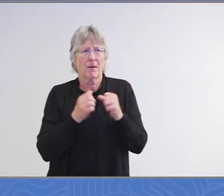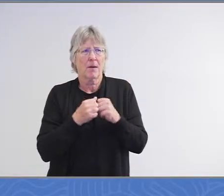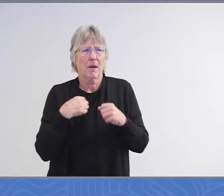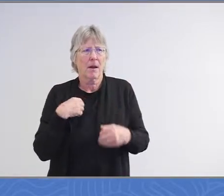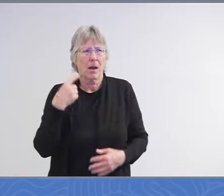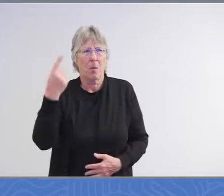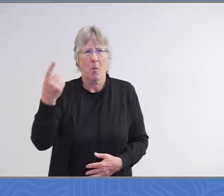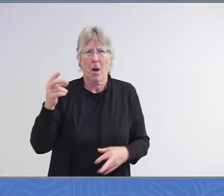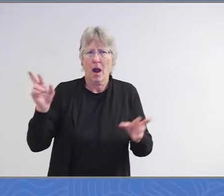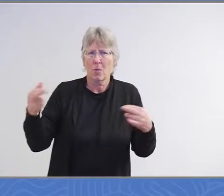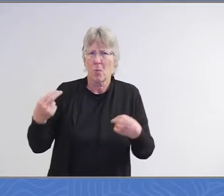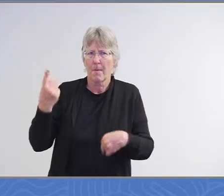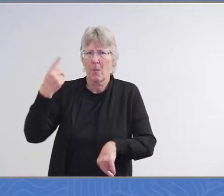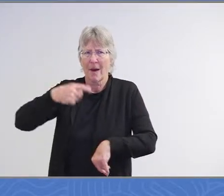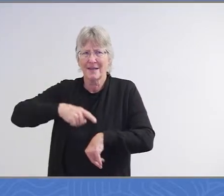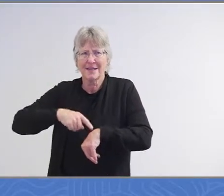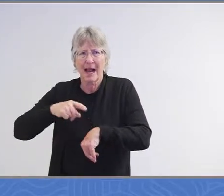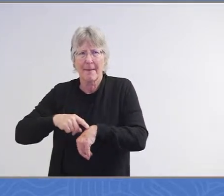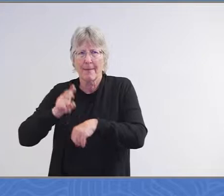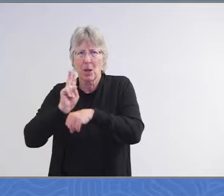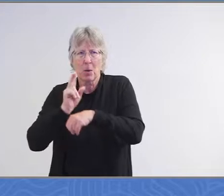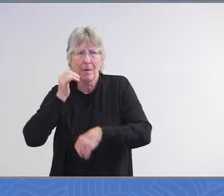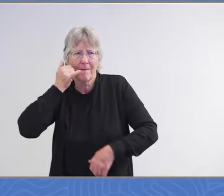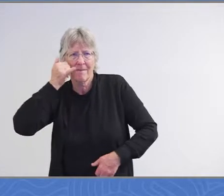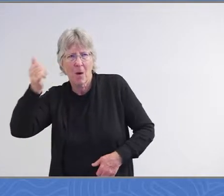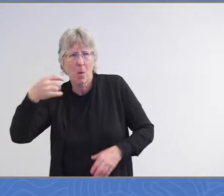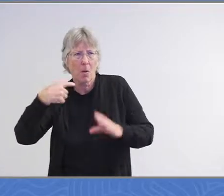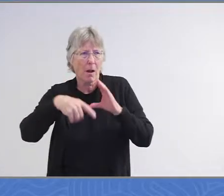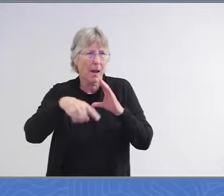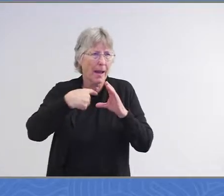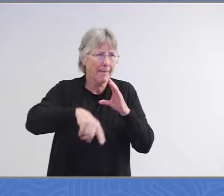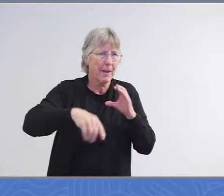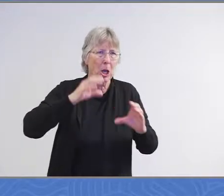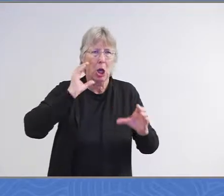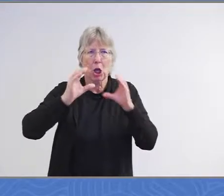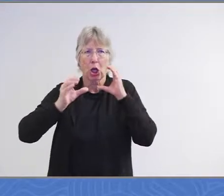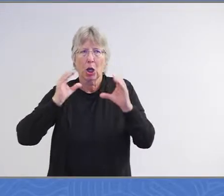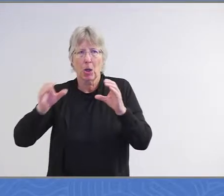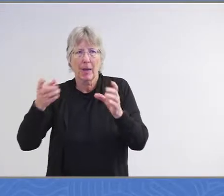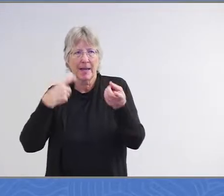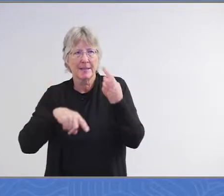at a time using phone calls and emails to communicate rather than face to face,